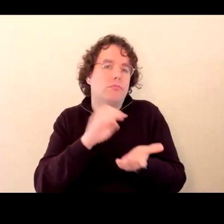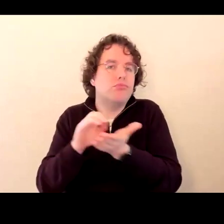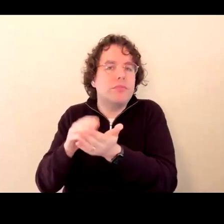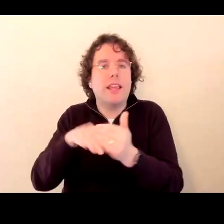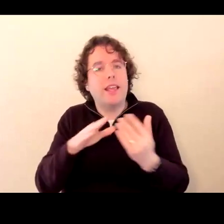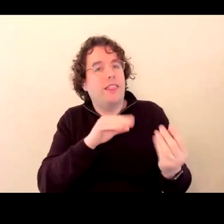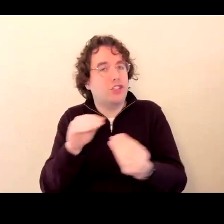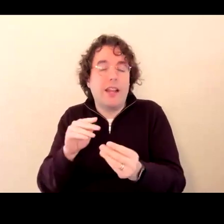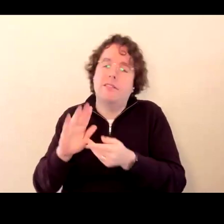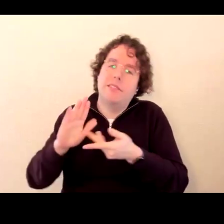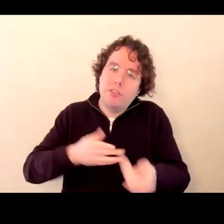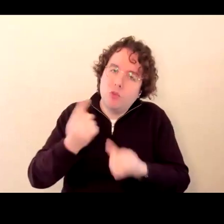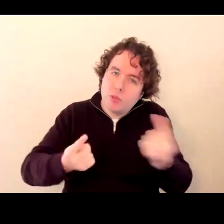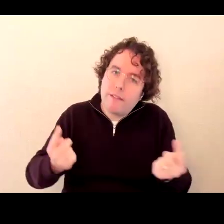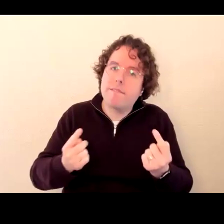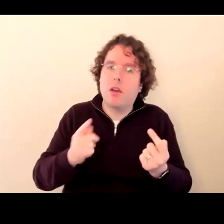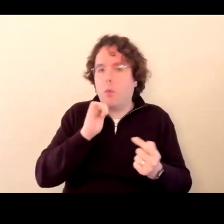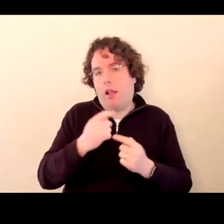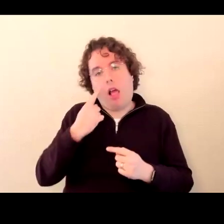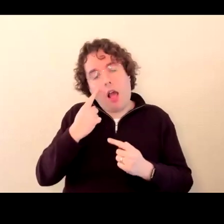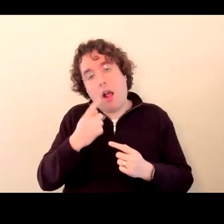and then we'll come to questions at the end. So thank you.